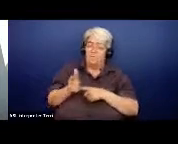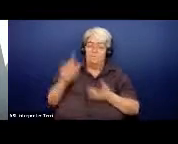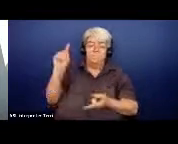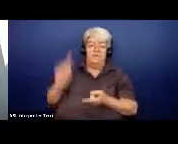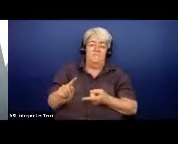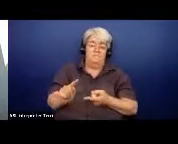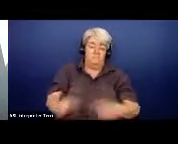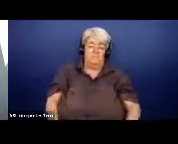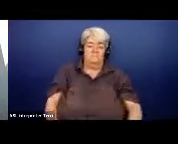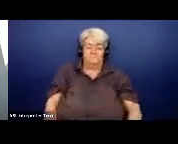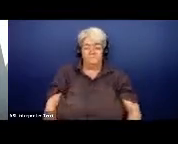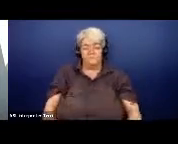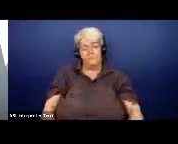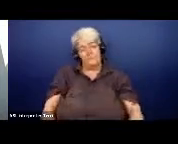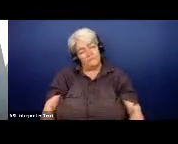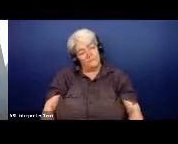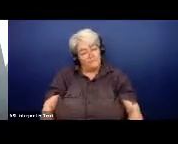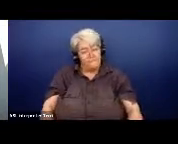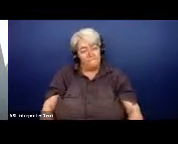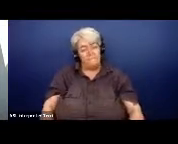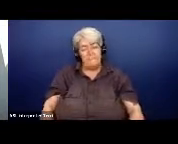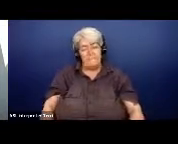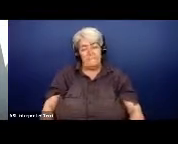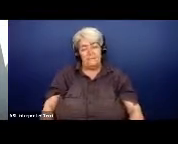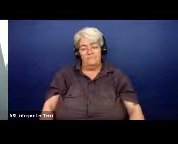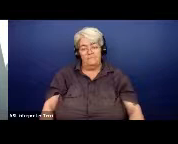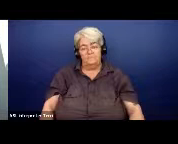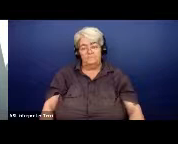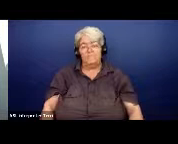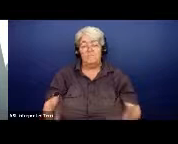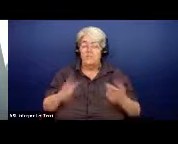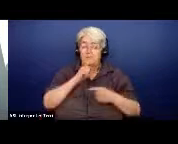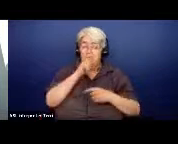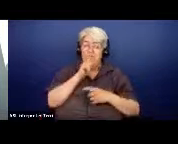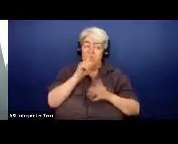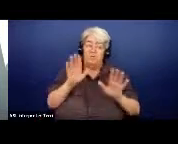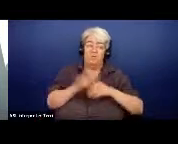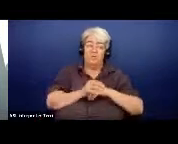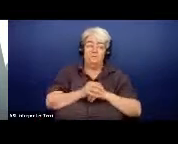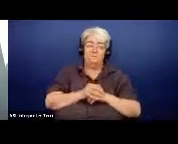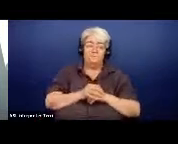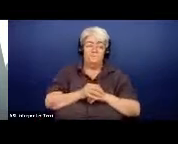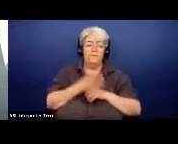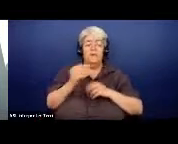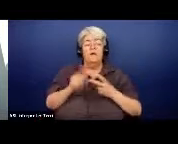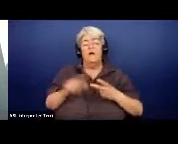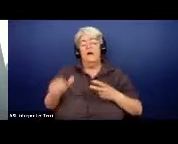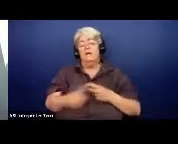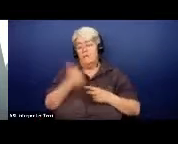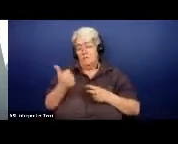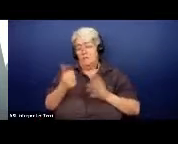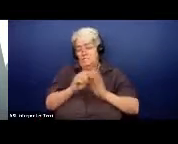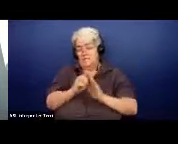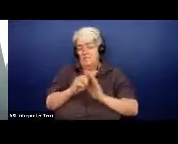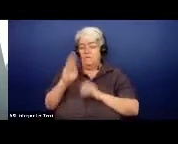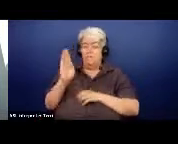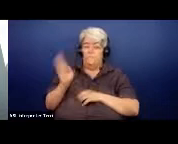when those 9-1-1 calls were happening. That was really great. Another example in Baltimore